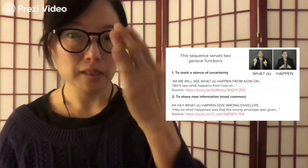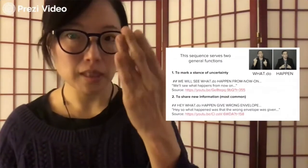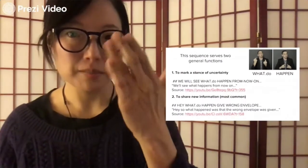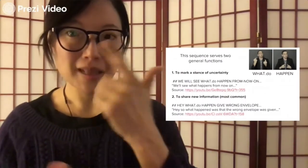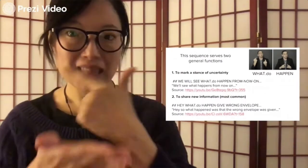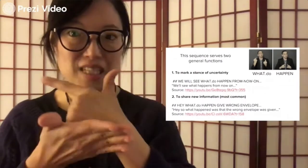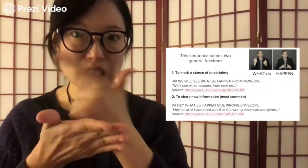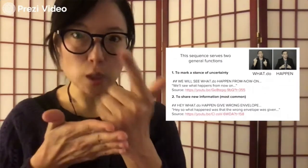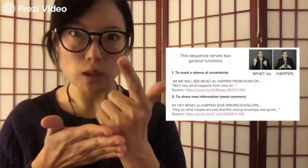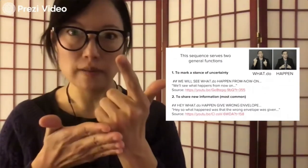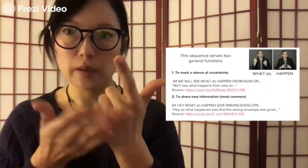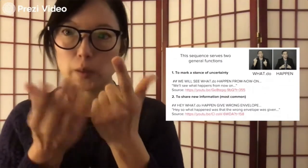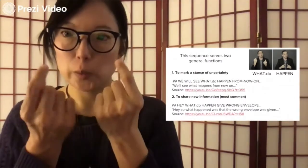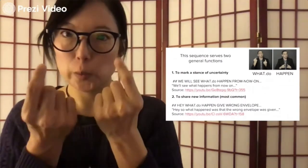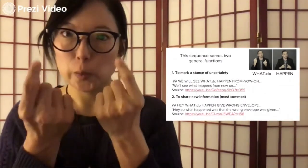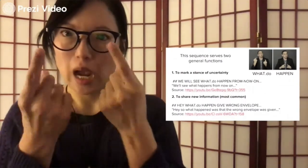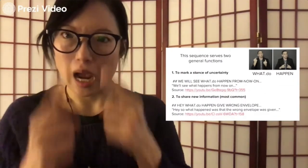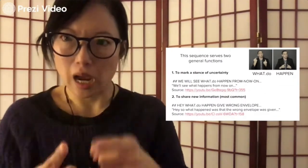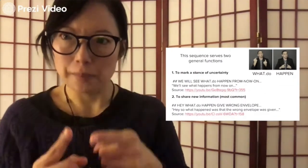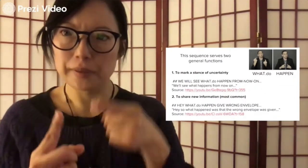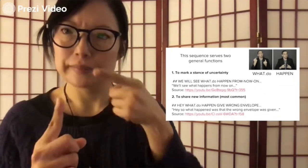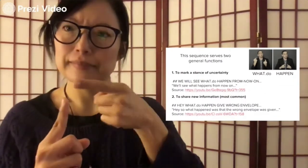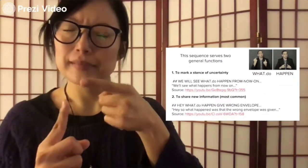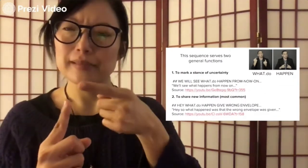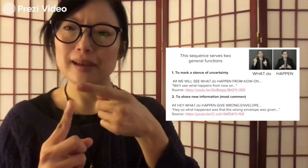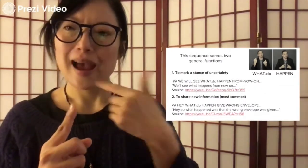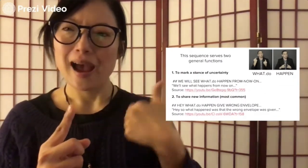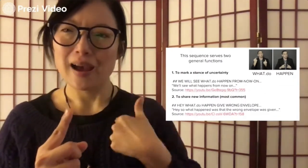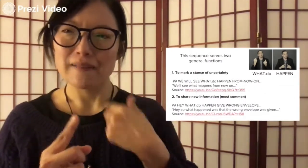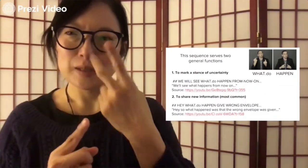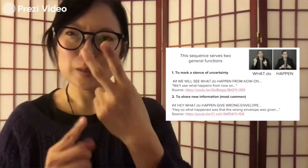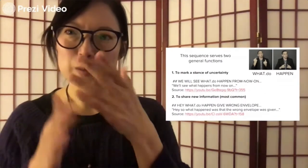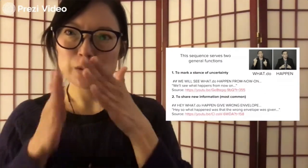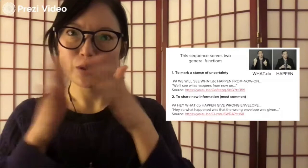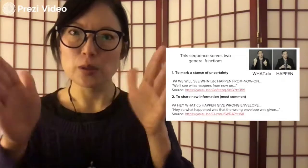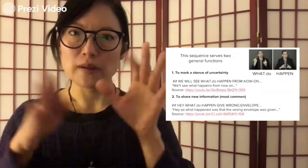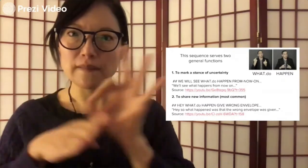It seems the sequence of WHAT.do HAPPEN has two general